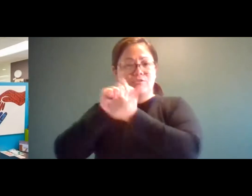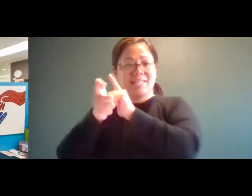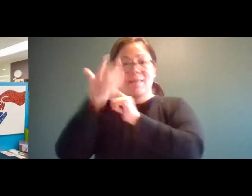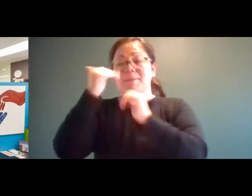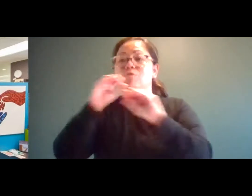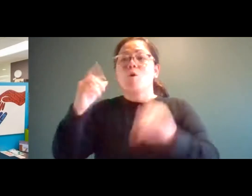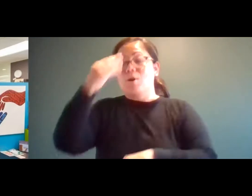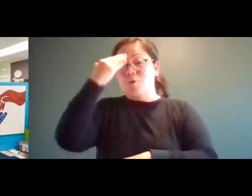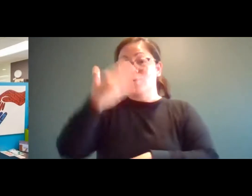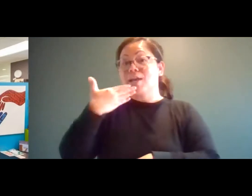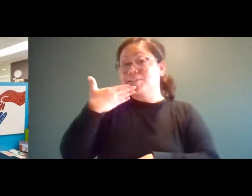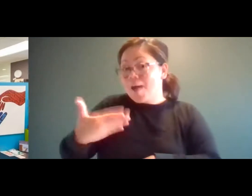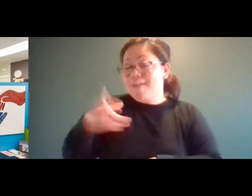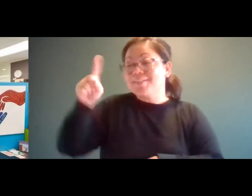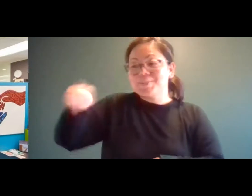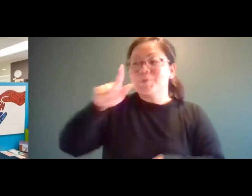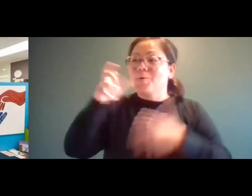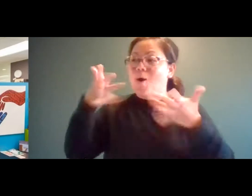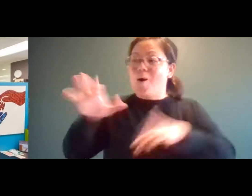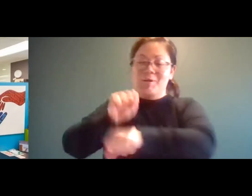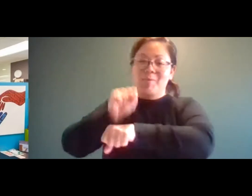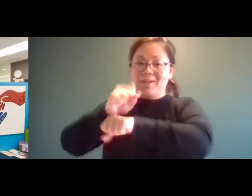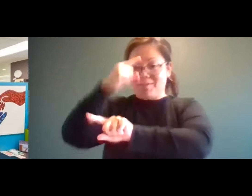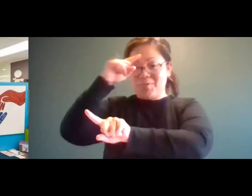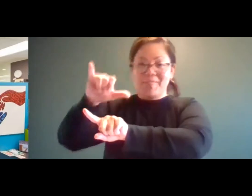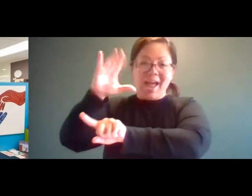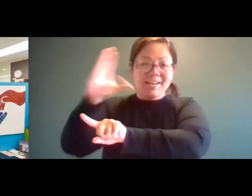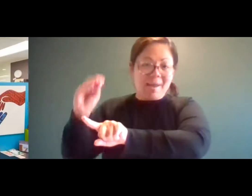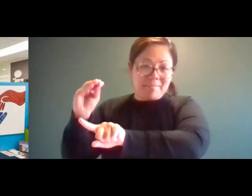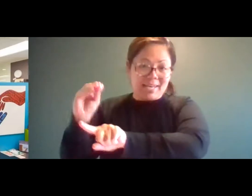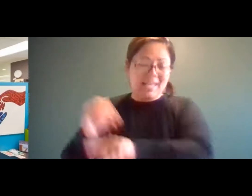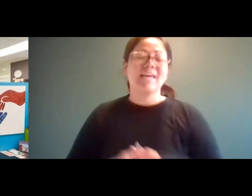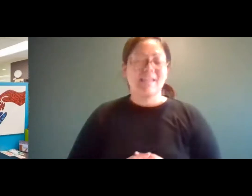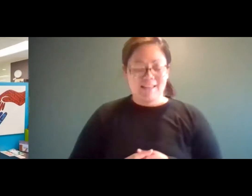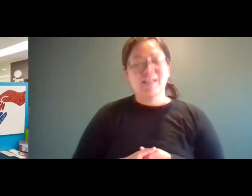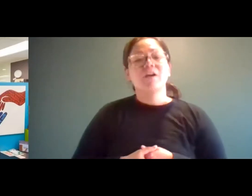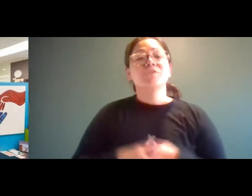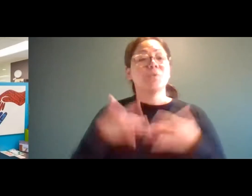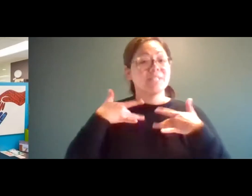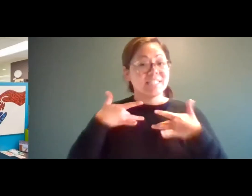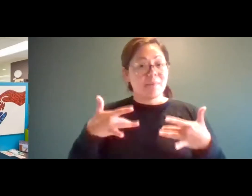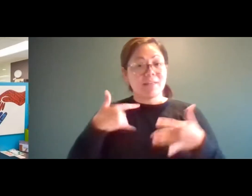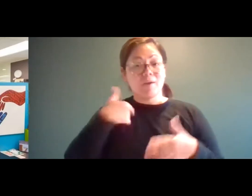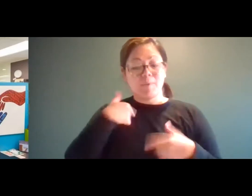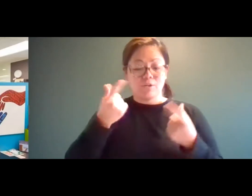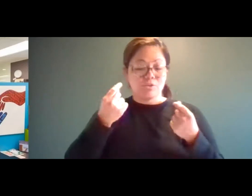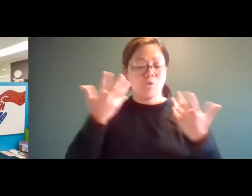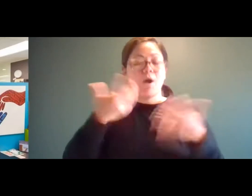as well as someone who's working on behalf of the brand. And so typically what we will do is, we will make edits